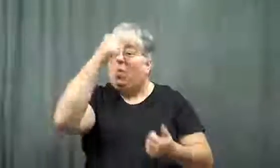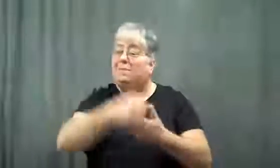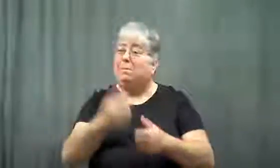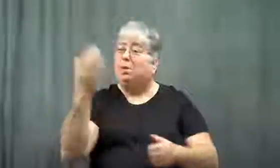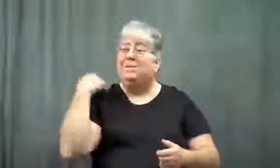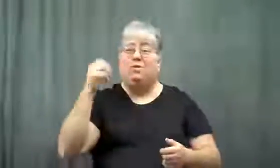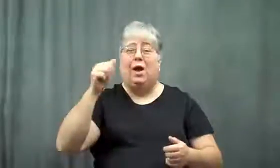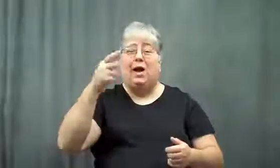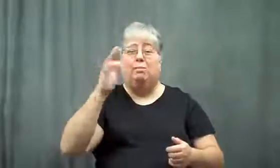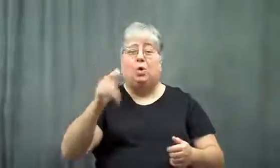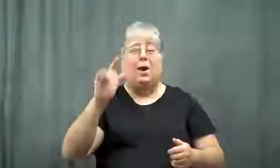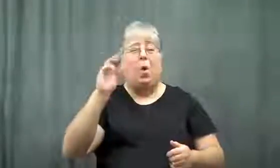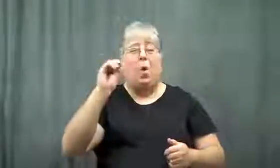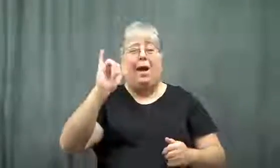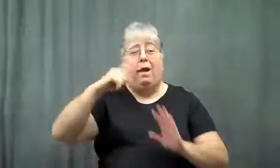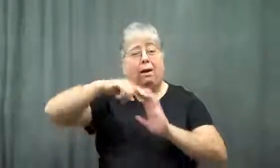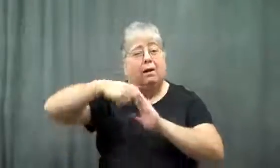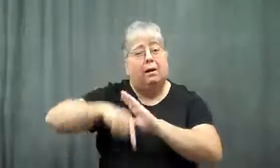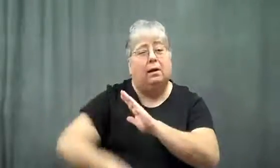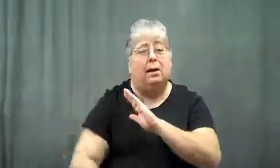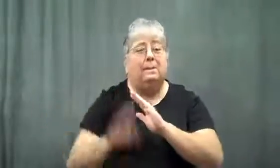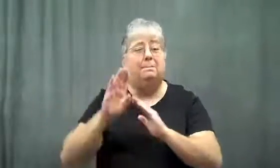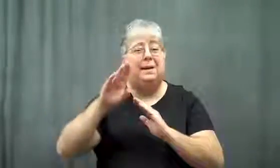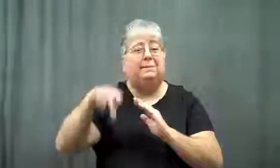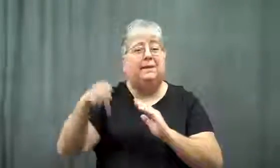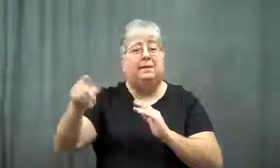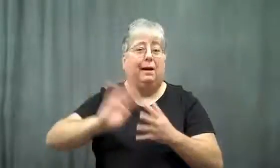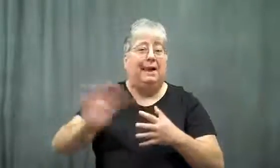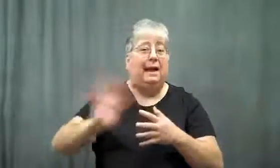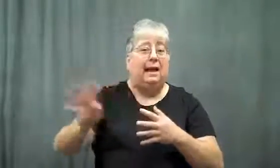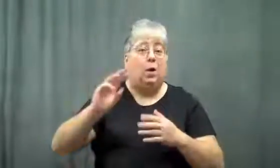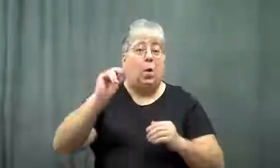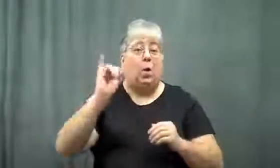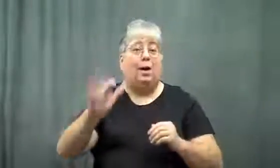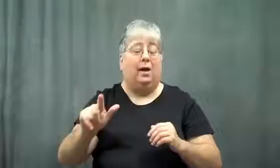Remember the BP oil leak in April?